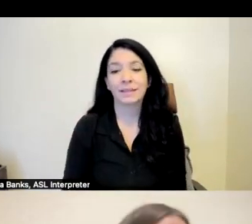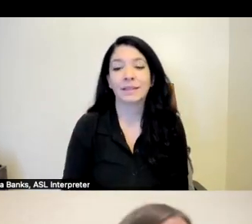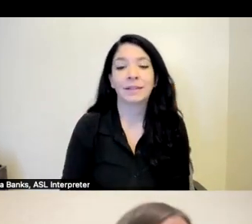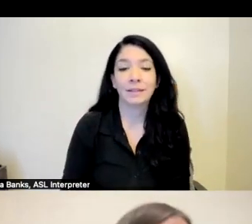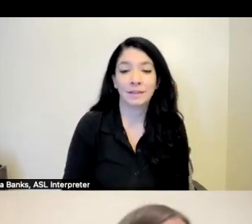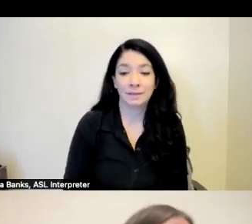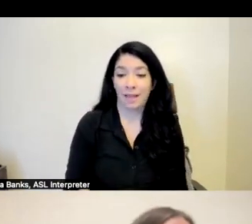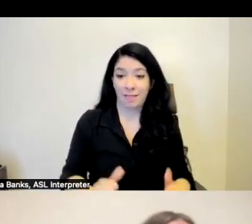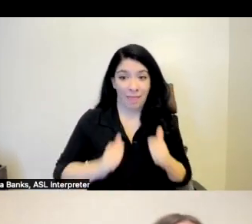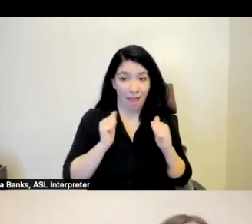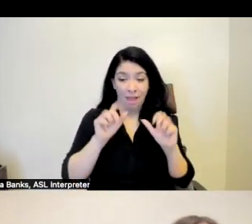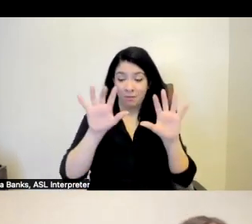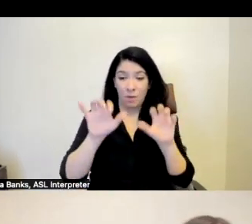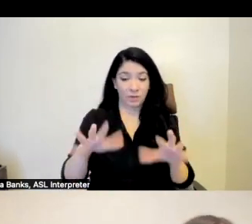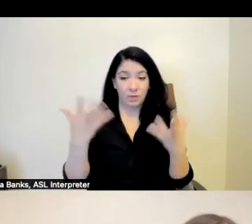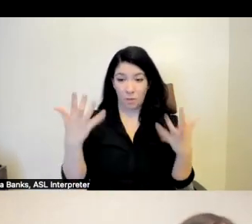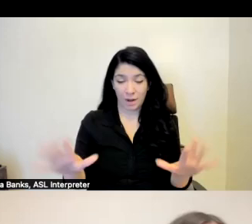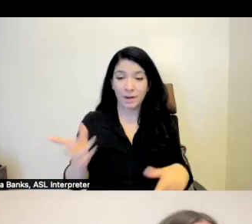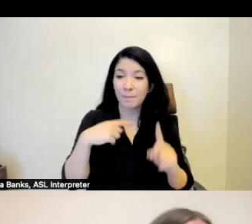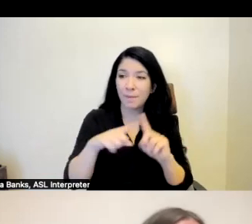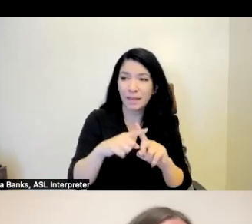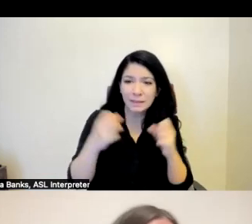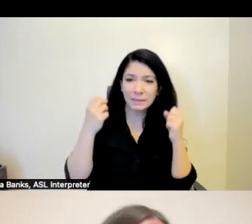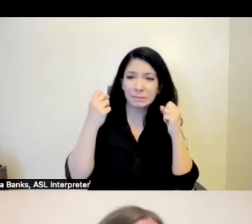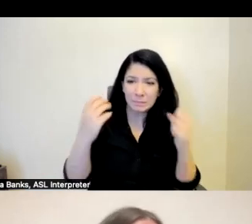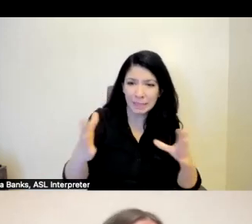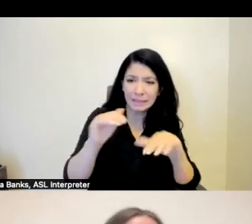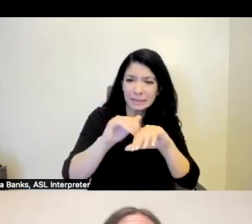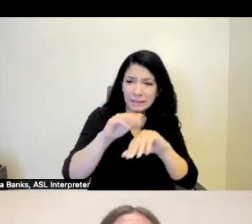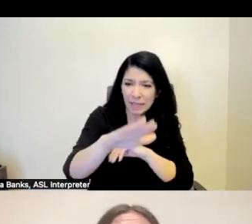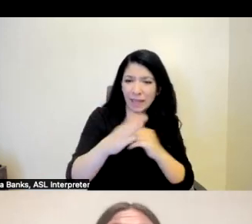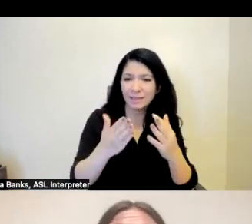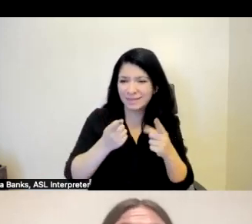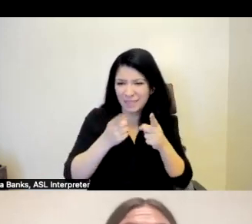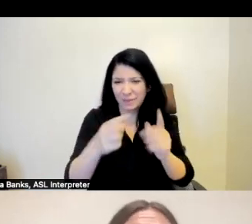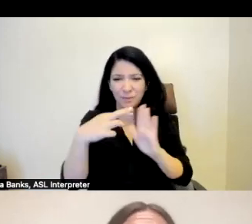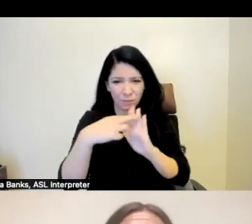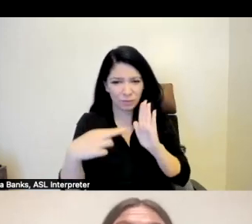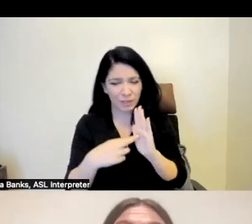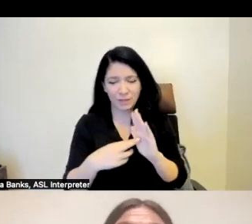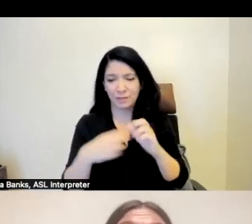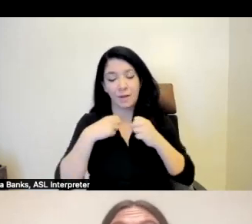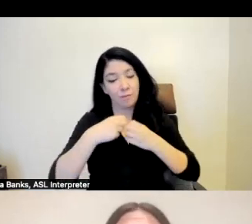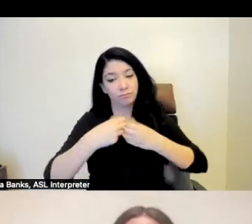today's workshop. We had wonderful questions submitted during registration. And so I will hop